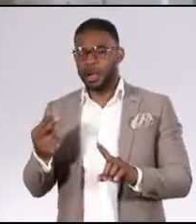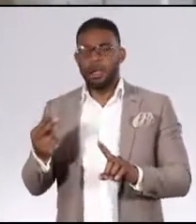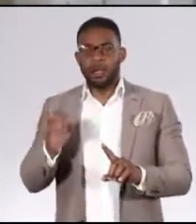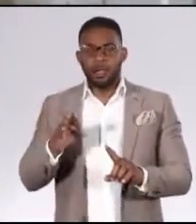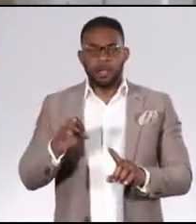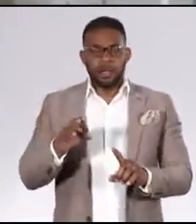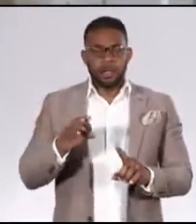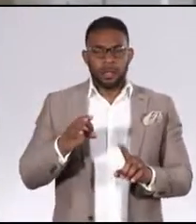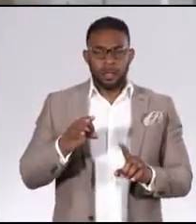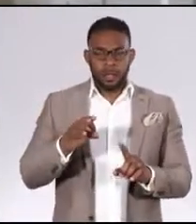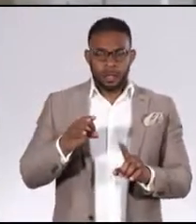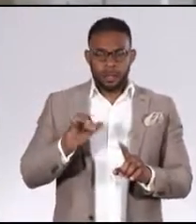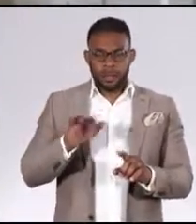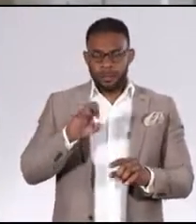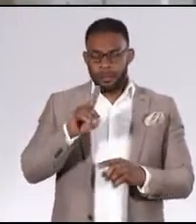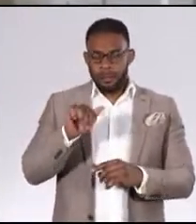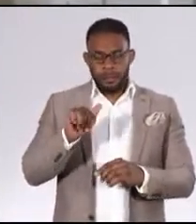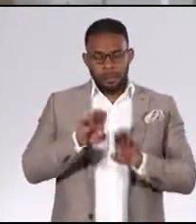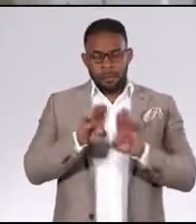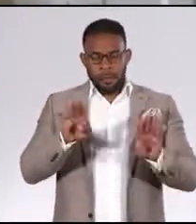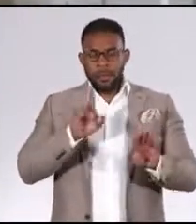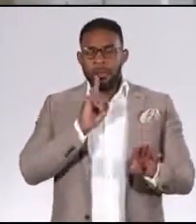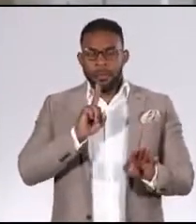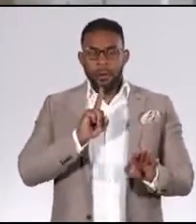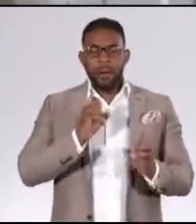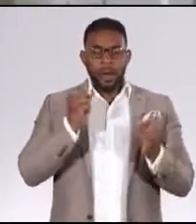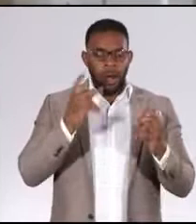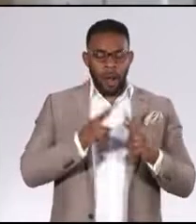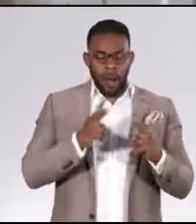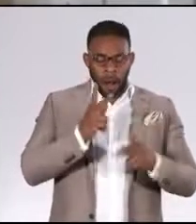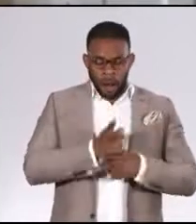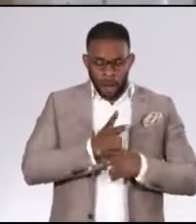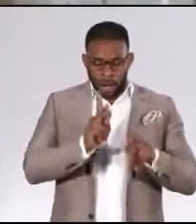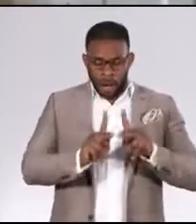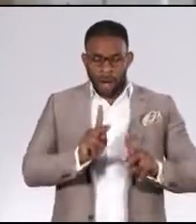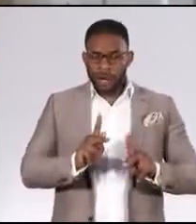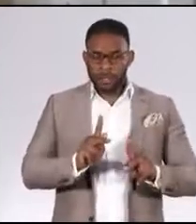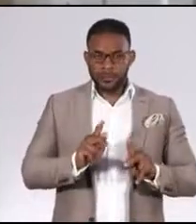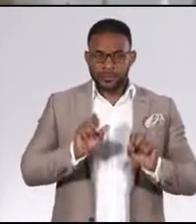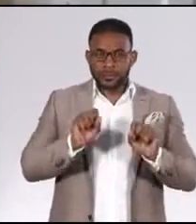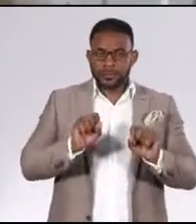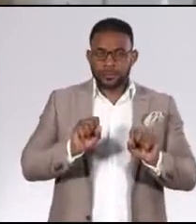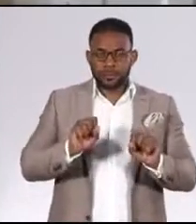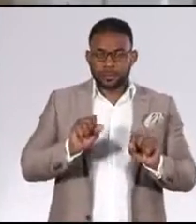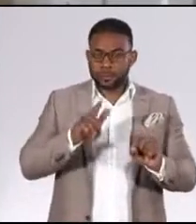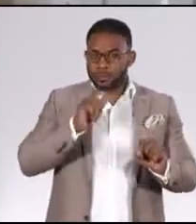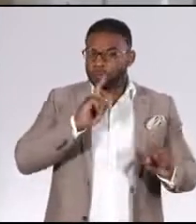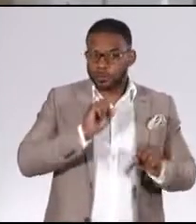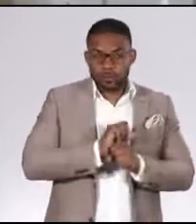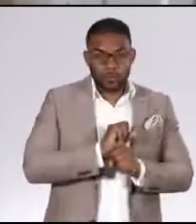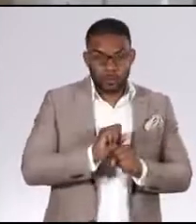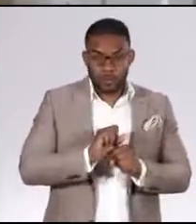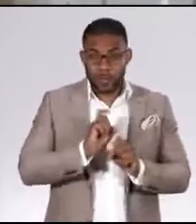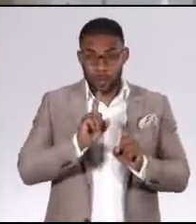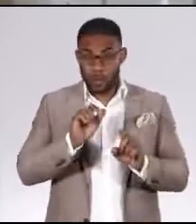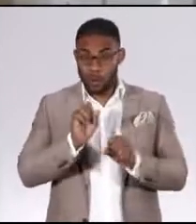um of that fda while are are are a lot of very caring, capable people um who really go to work every single day with